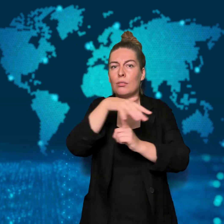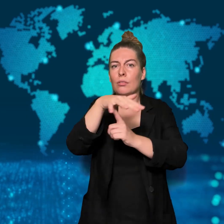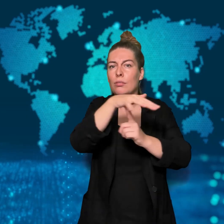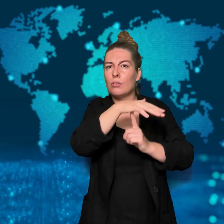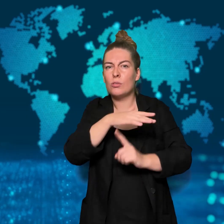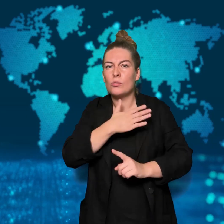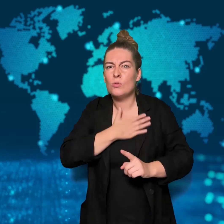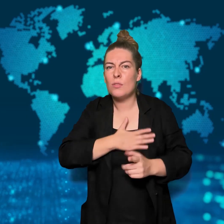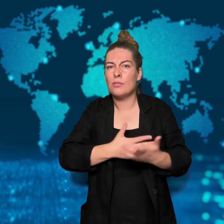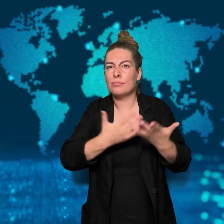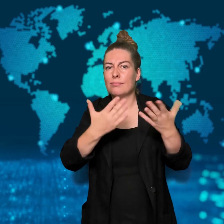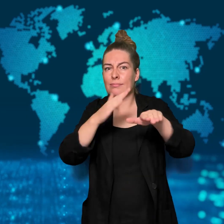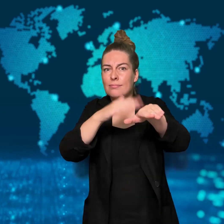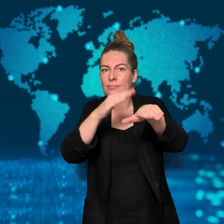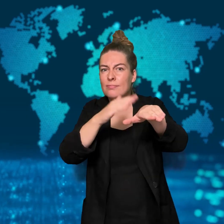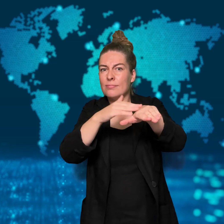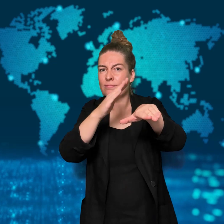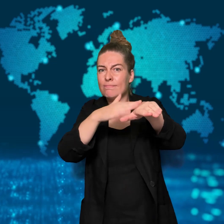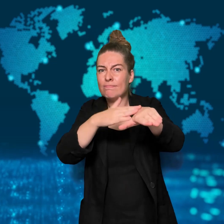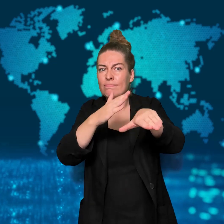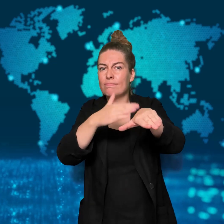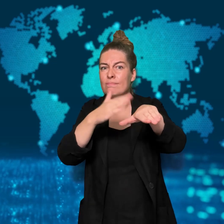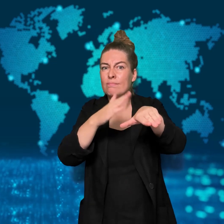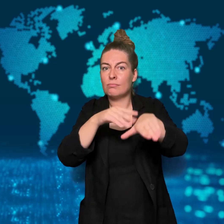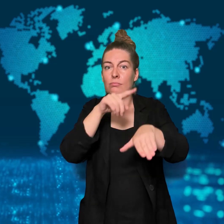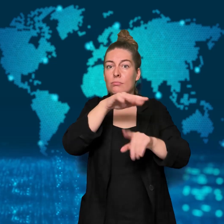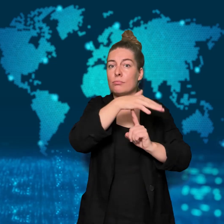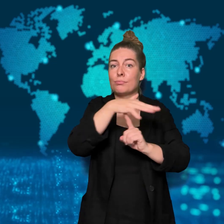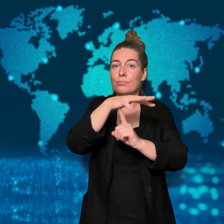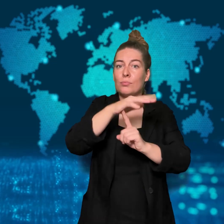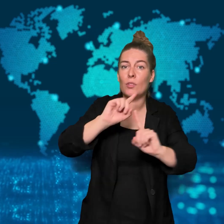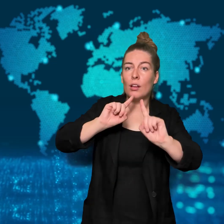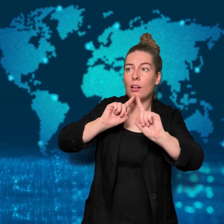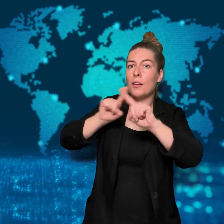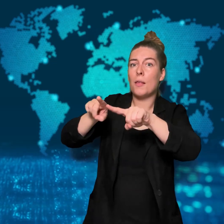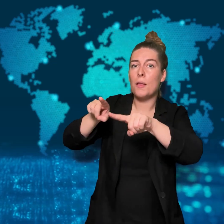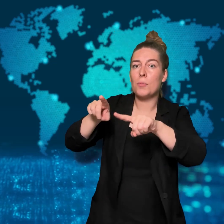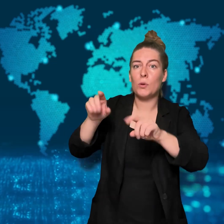Zhang Xiaopang said that their naval and air forces tried to